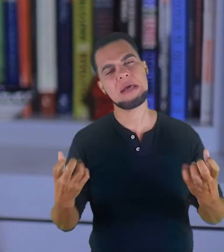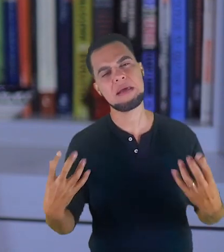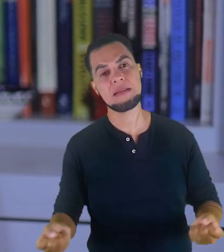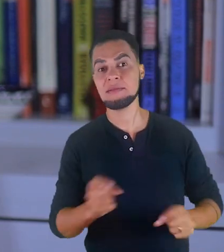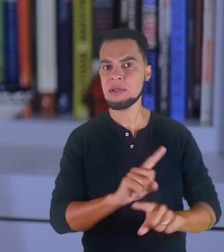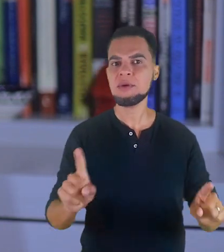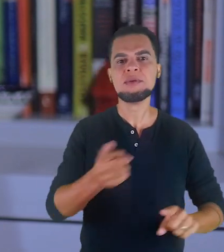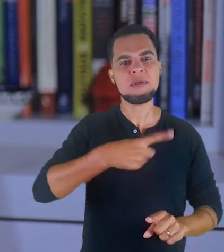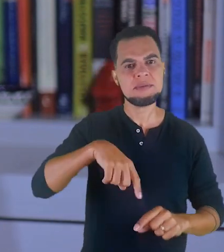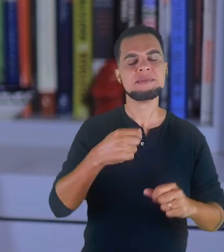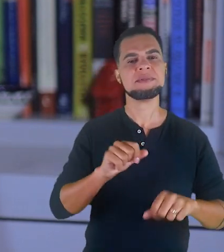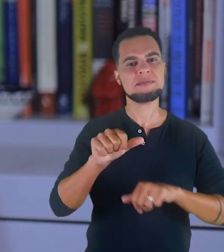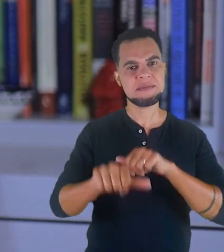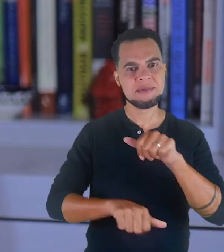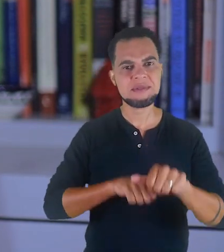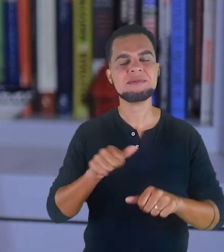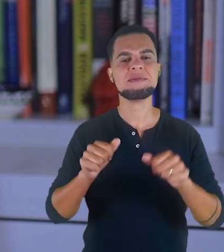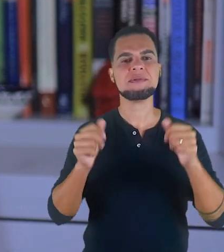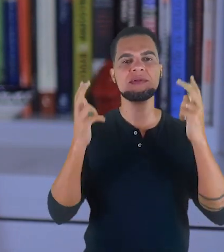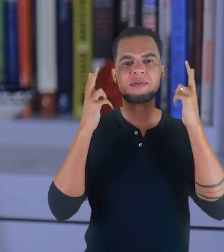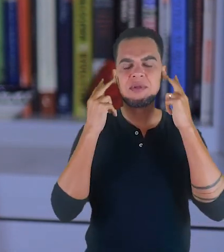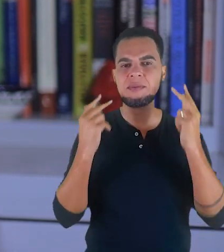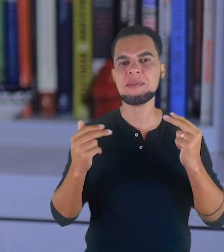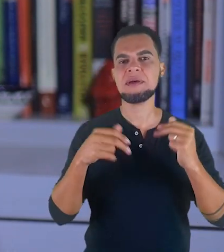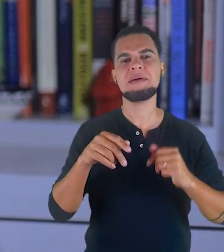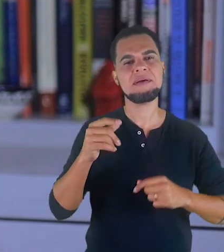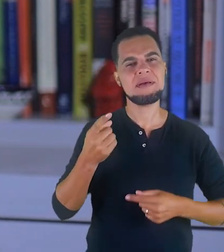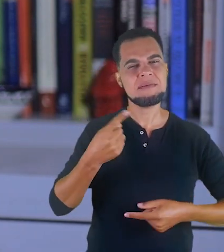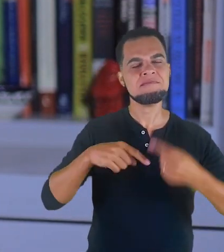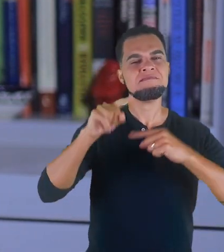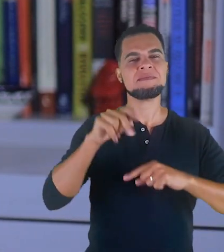and to do that we have to normalize being radical,